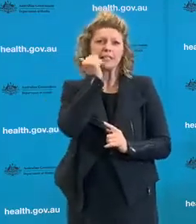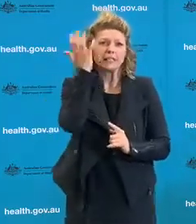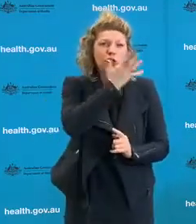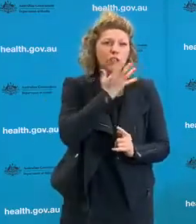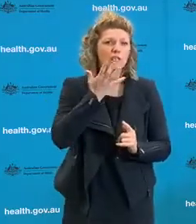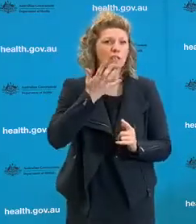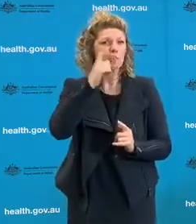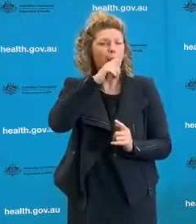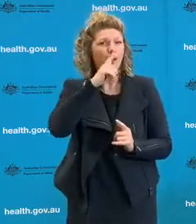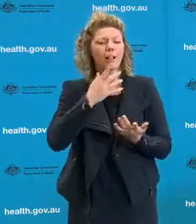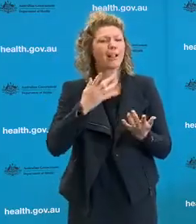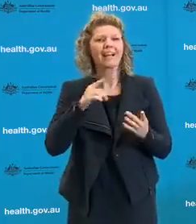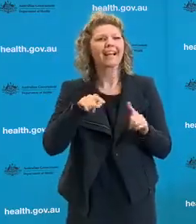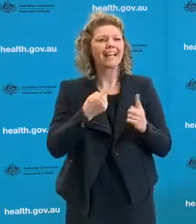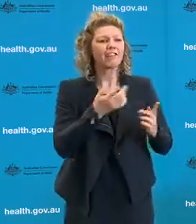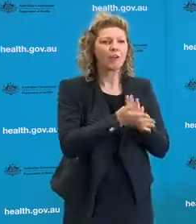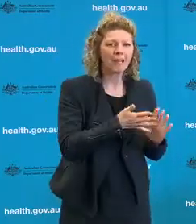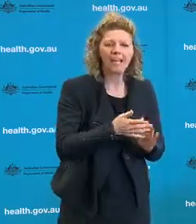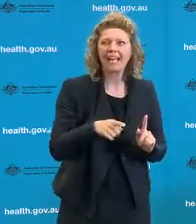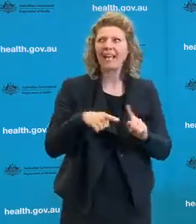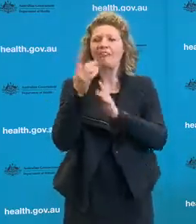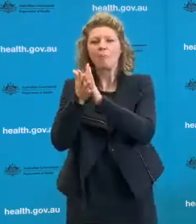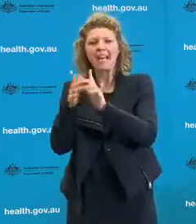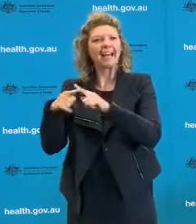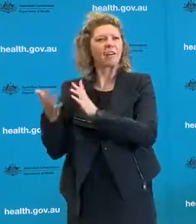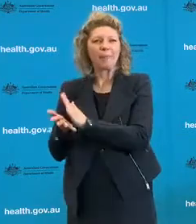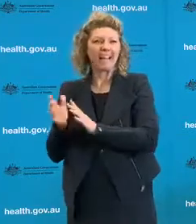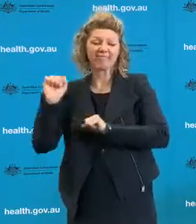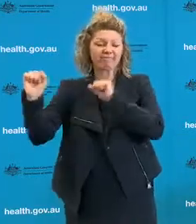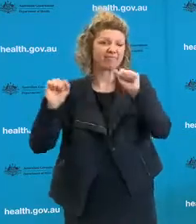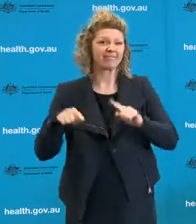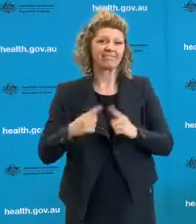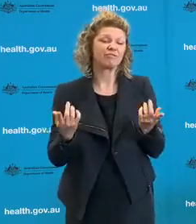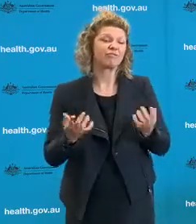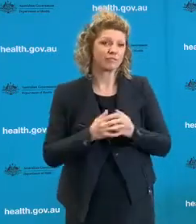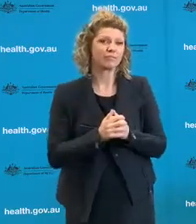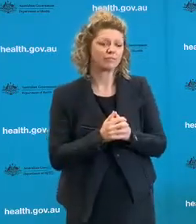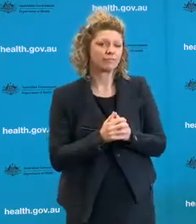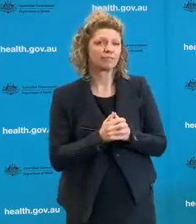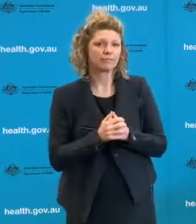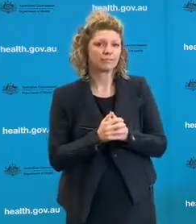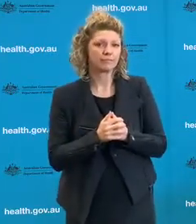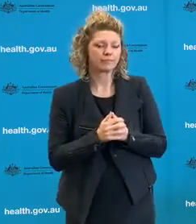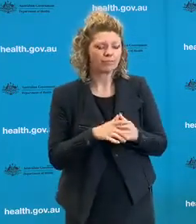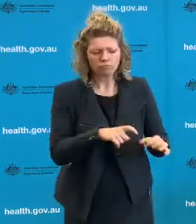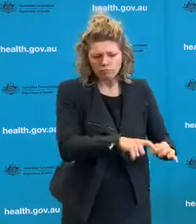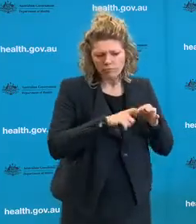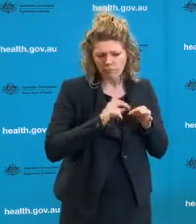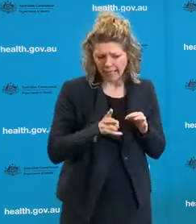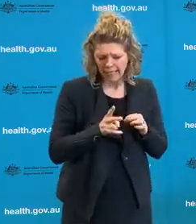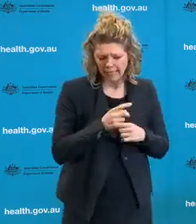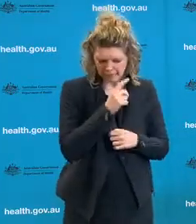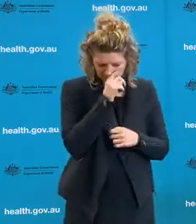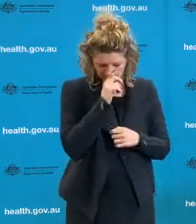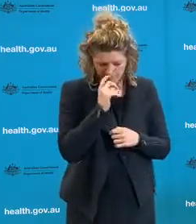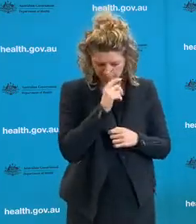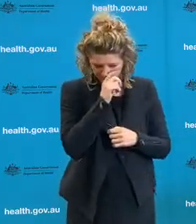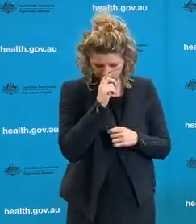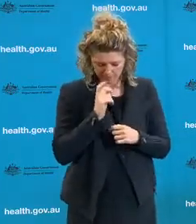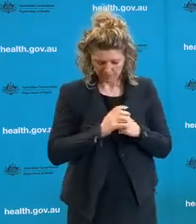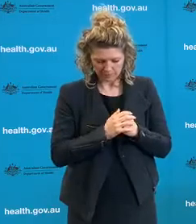different sorts of responses. However - go ahead - Sorry I'm just going to follow up